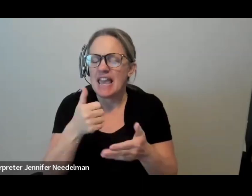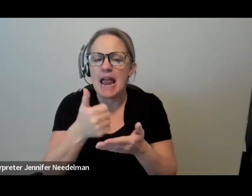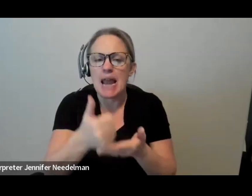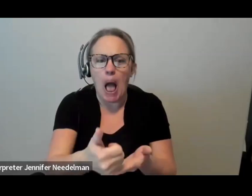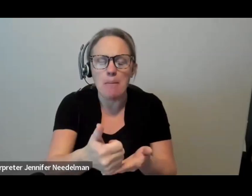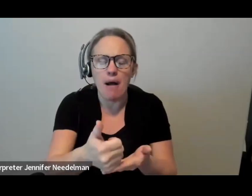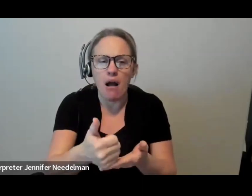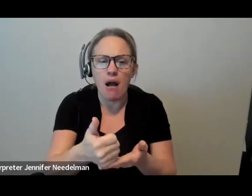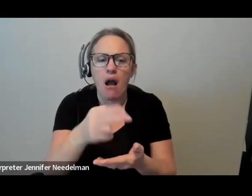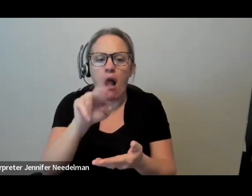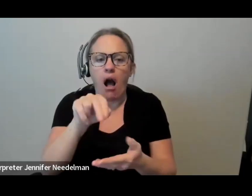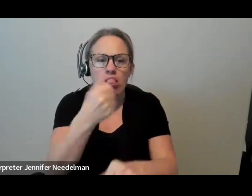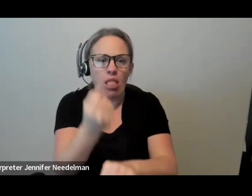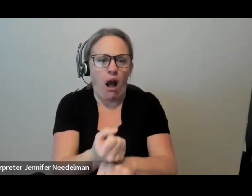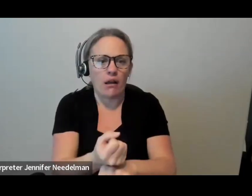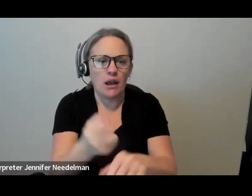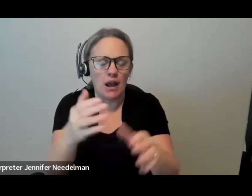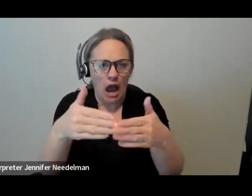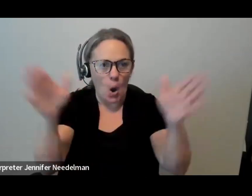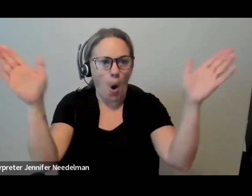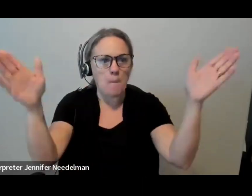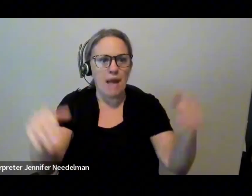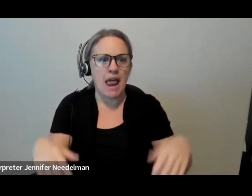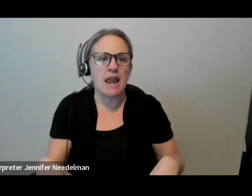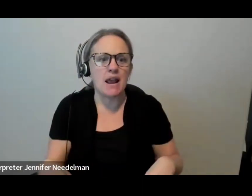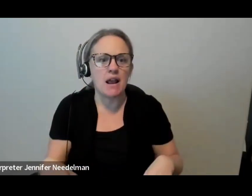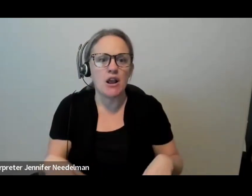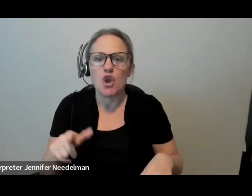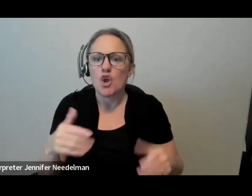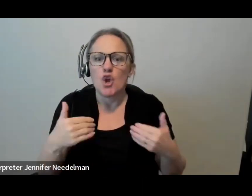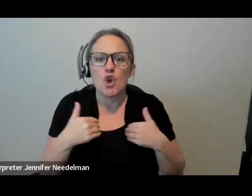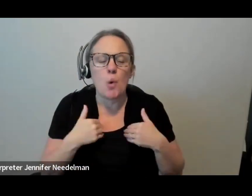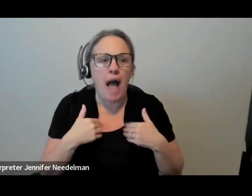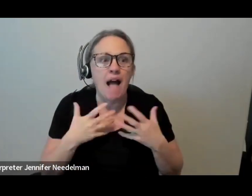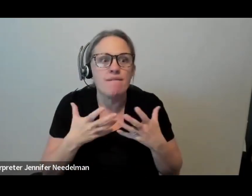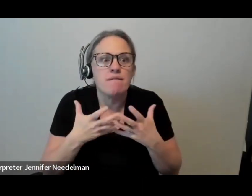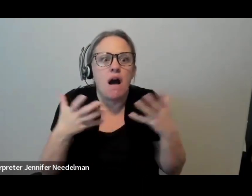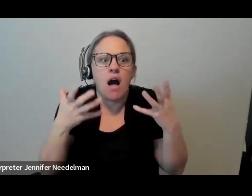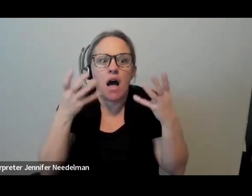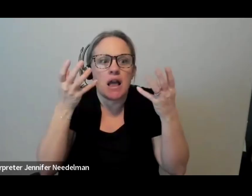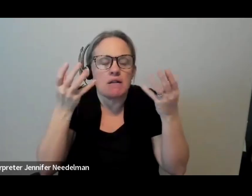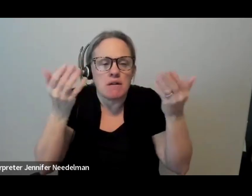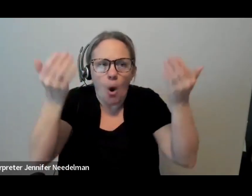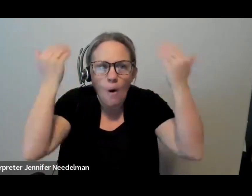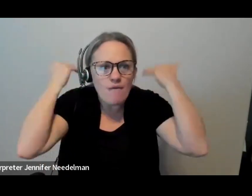You have a gold mine sitting there, you just don't realize it,